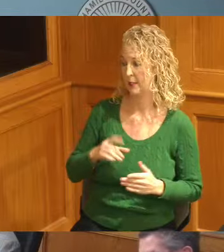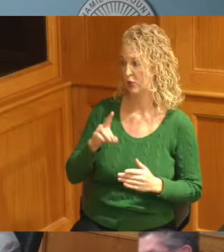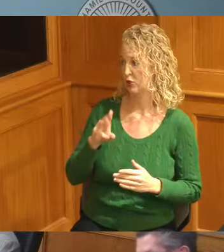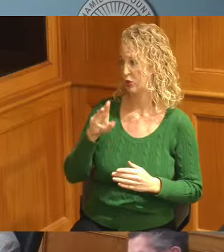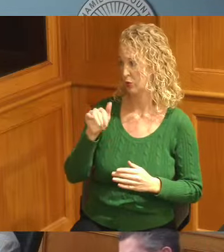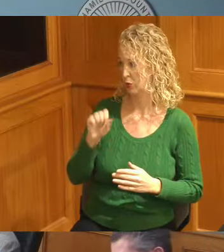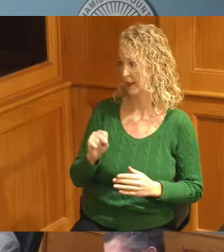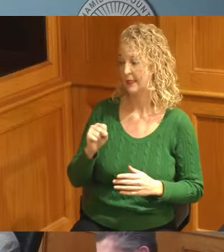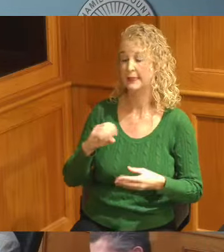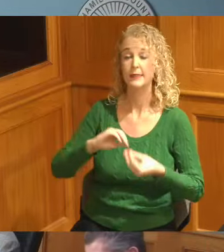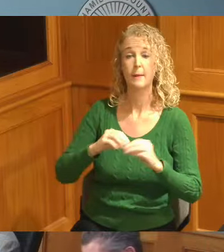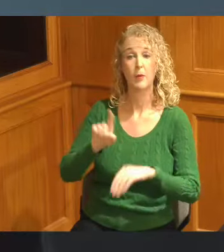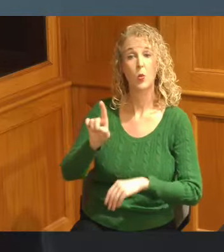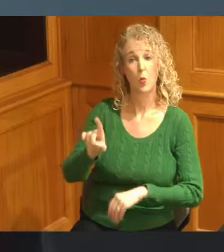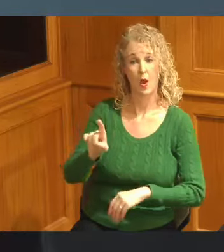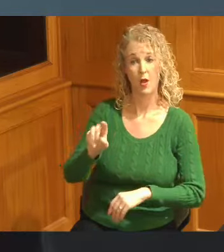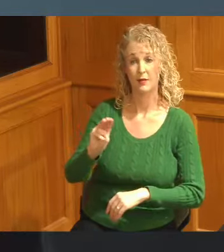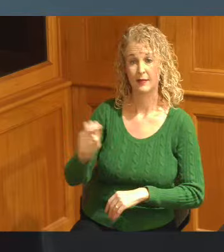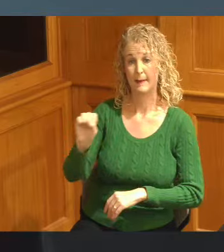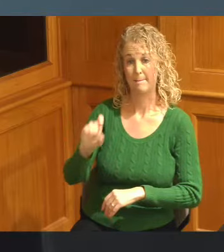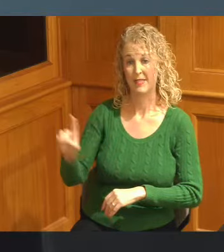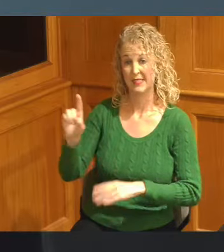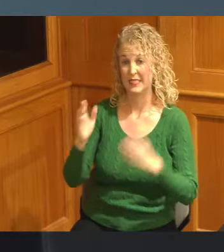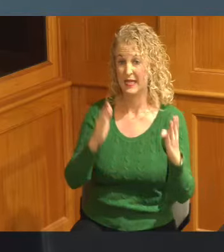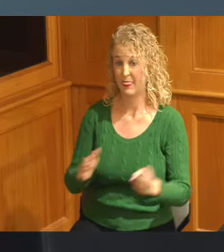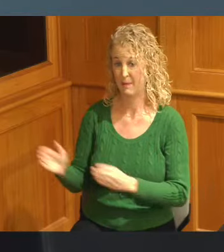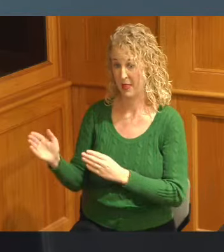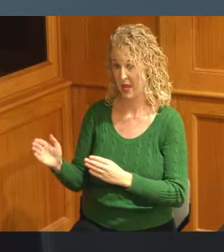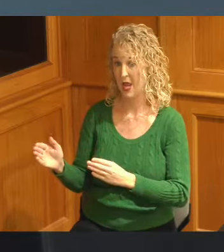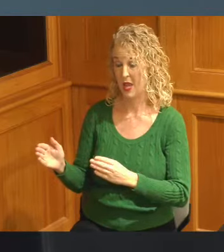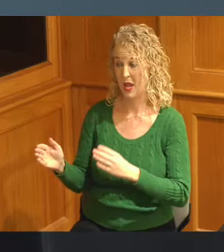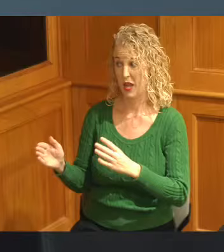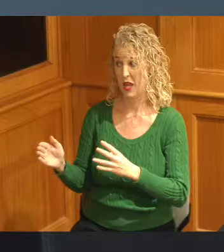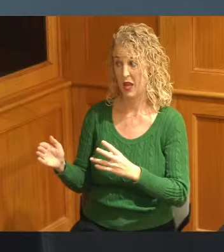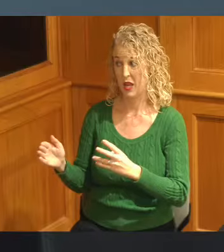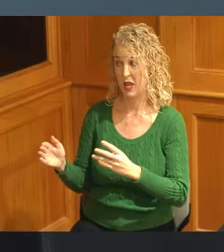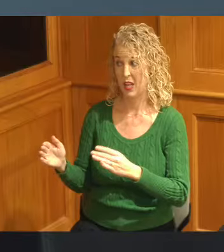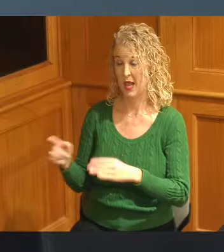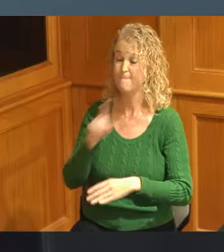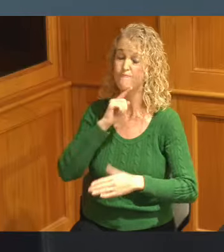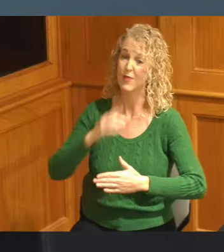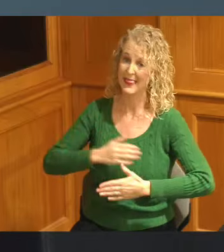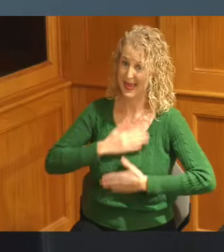wanted to indicate with MSD and the plan that's coming forward that was really happy about that